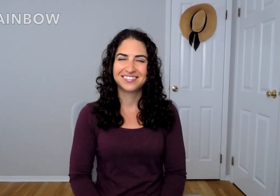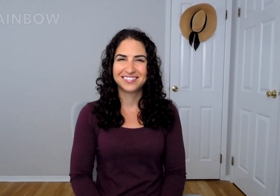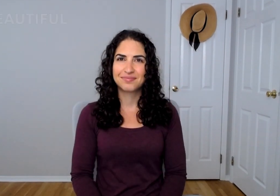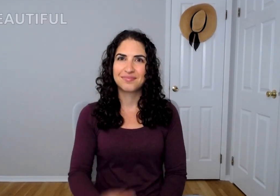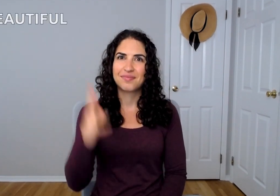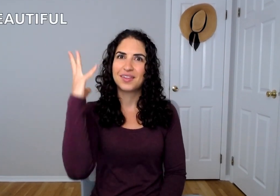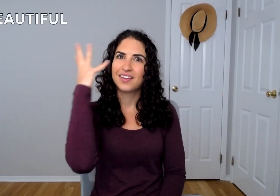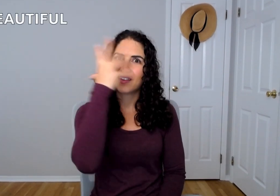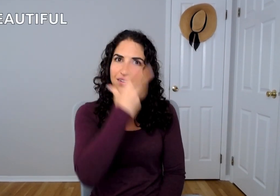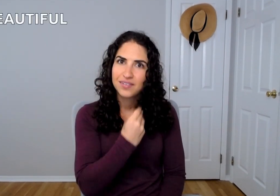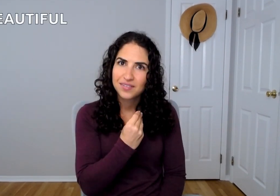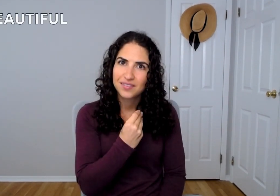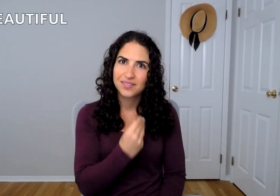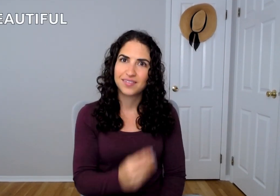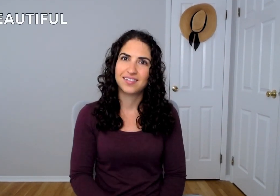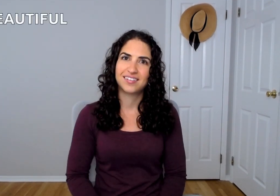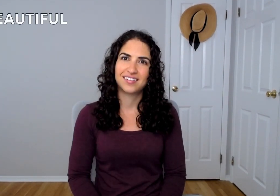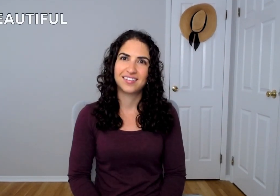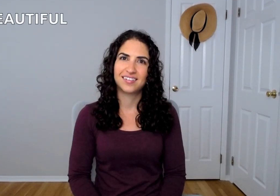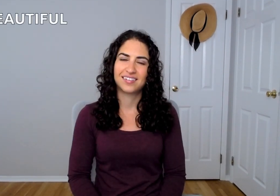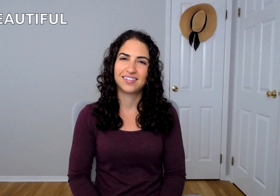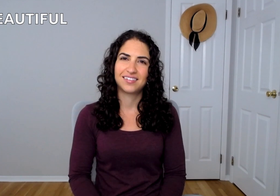BEAUTIFUL